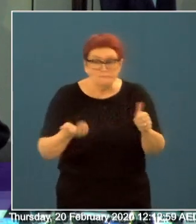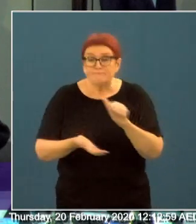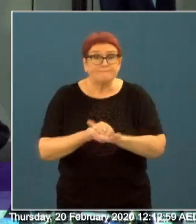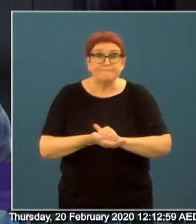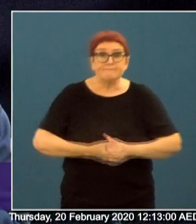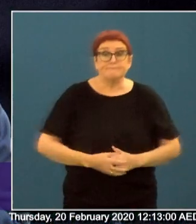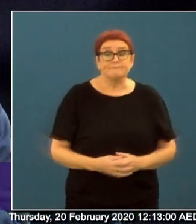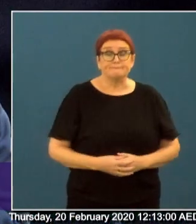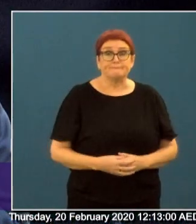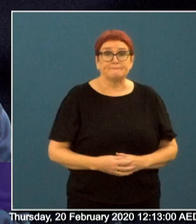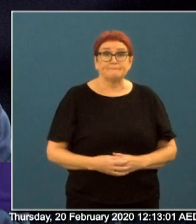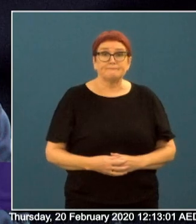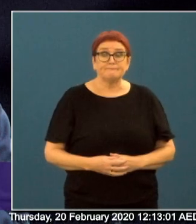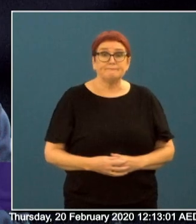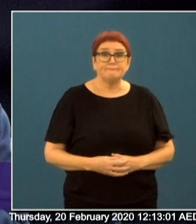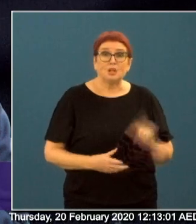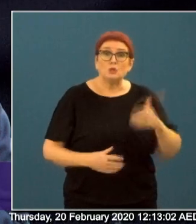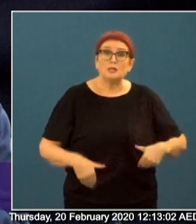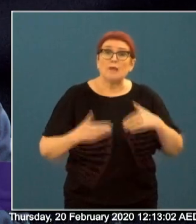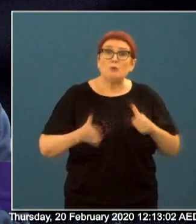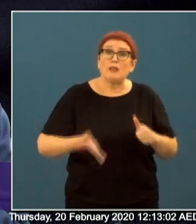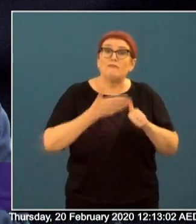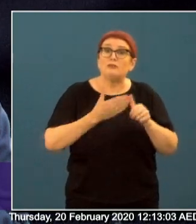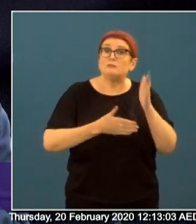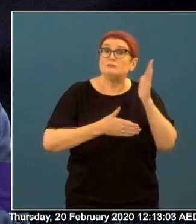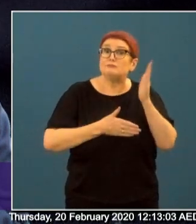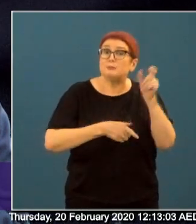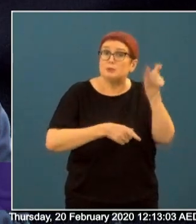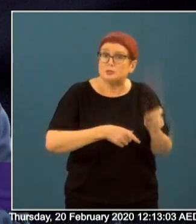Professor Stephen Leeder this morning mentioned some initiatives in chronic and complex care.